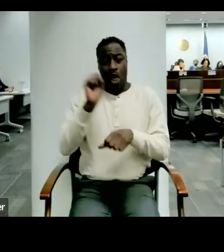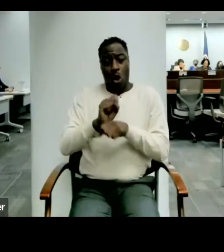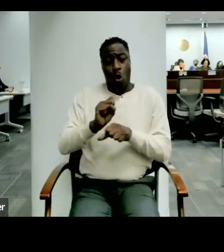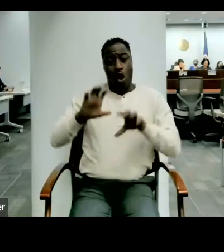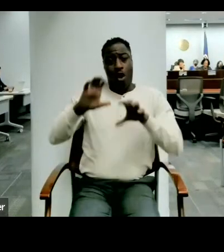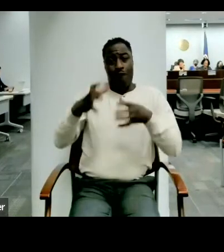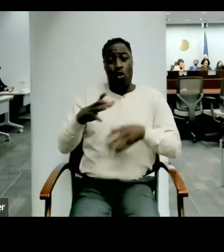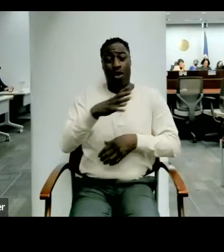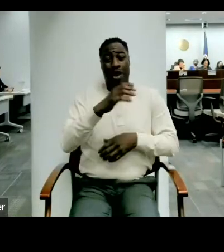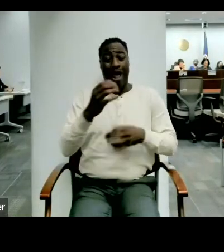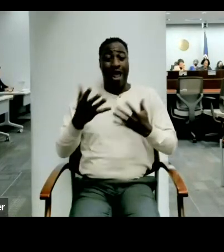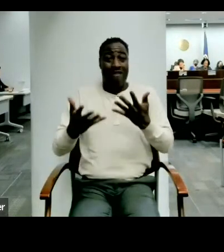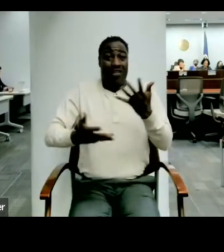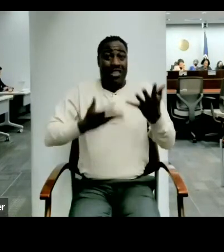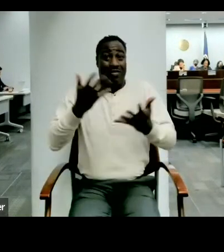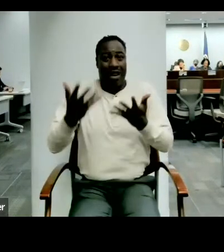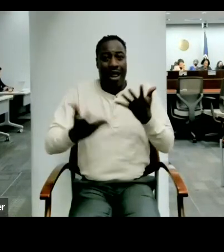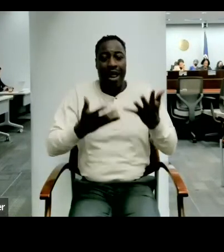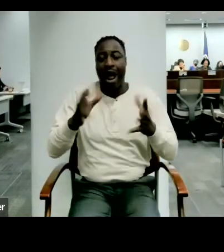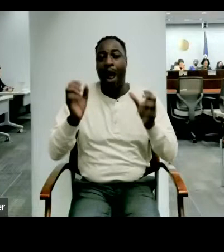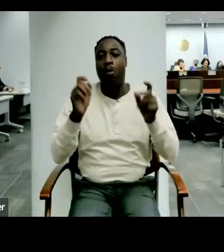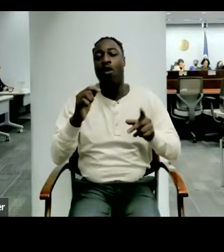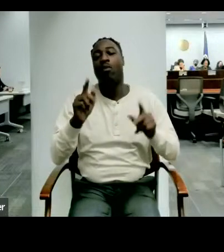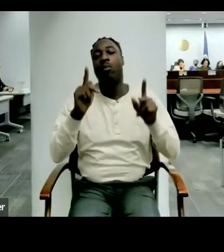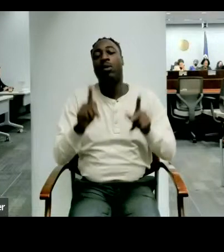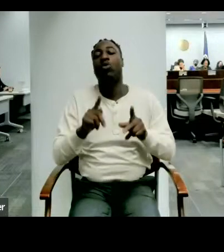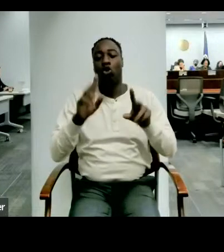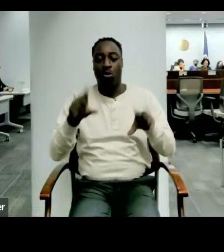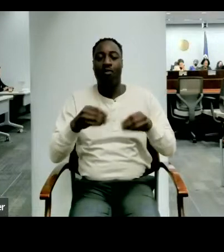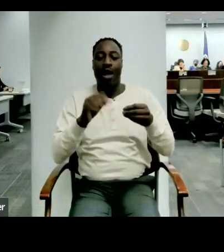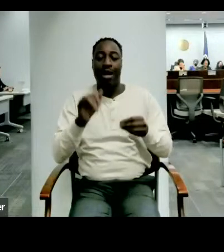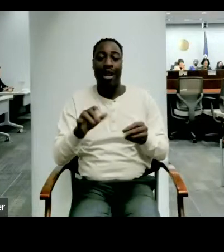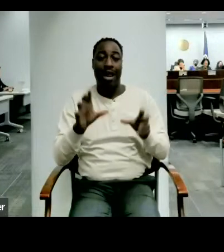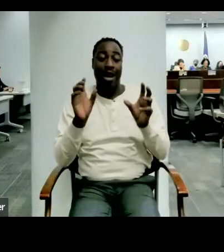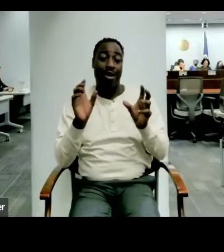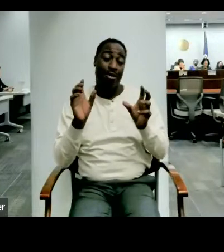facilitating opportunities for people to provide that information if they want to voluntarily.